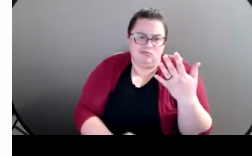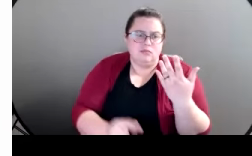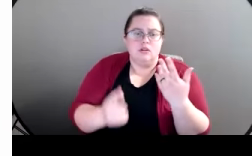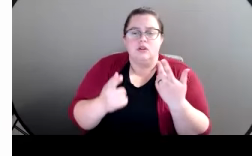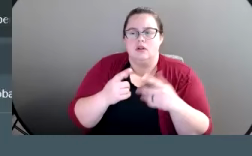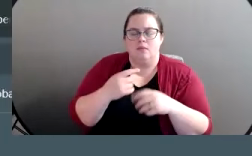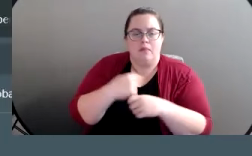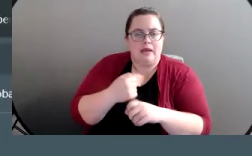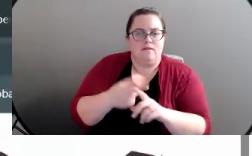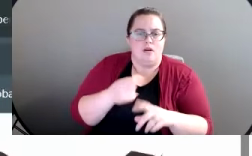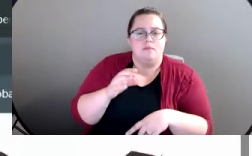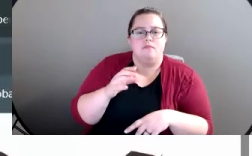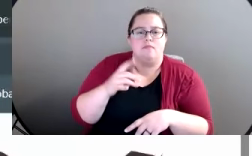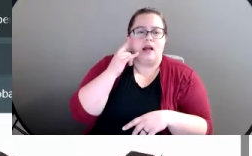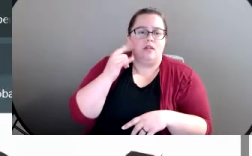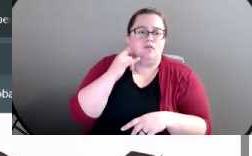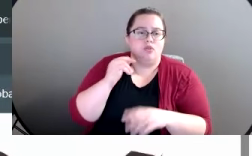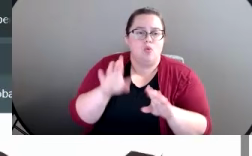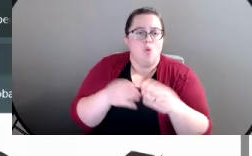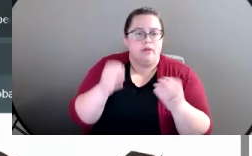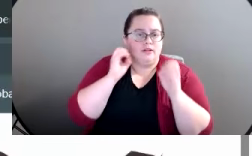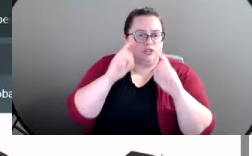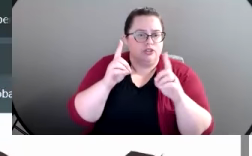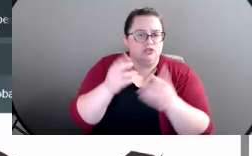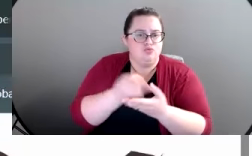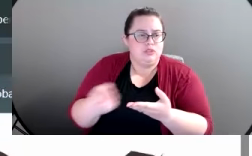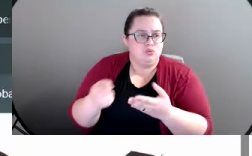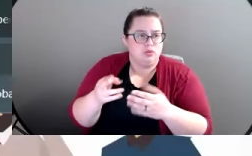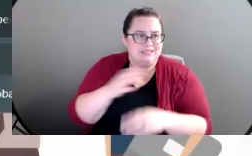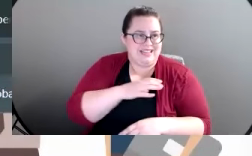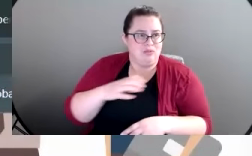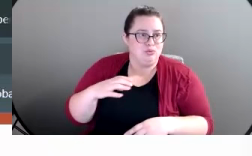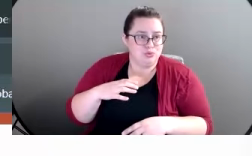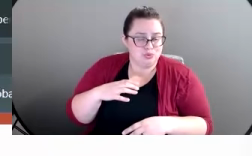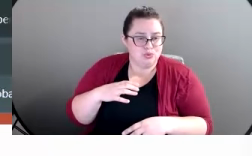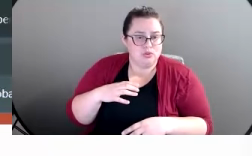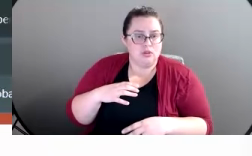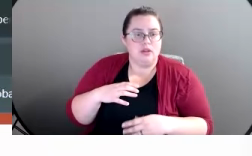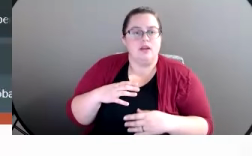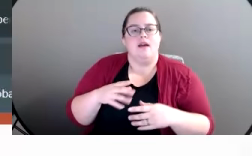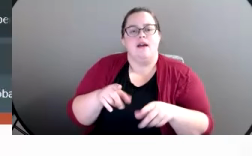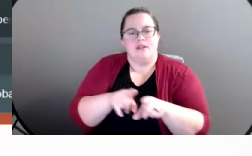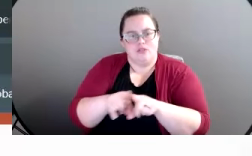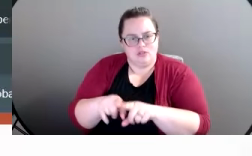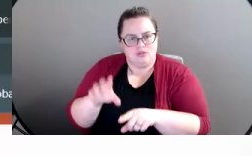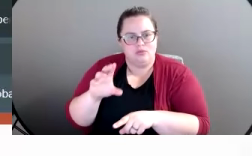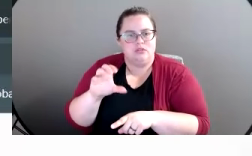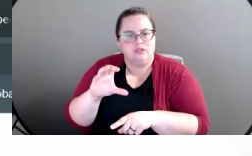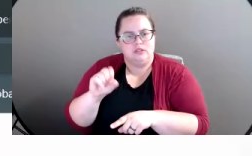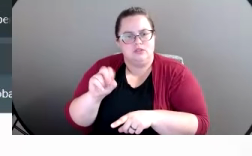and it's hosted by the CSU system. So they align with, some of our CIDs. You can browse with that.